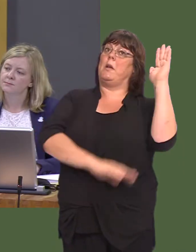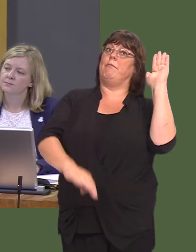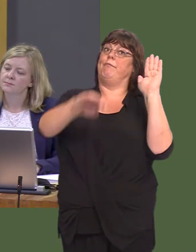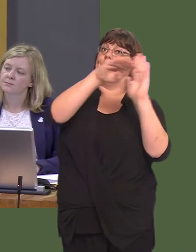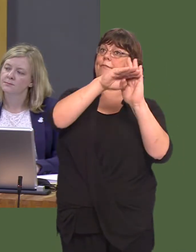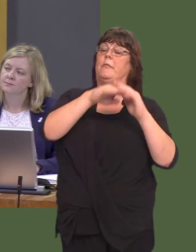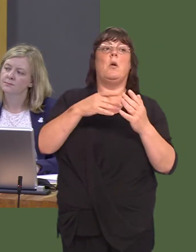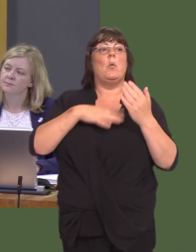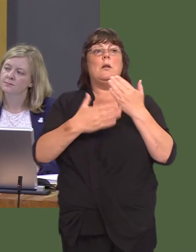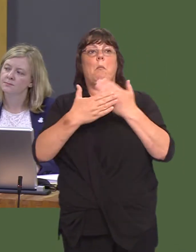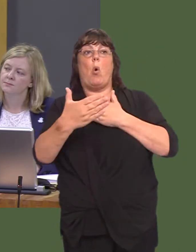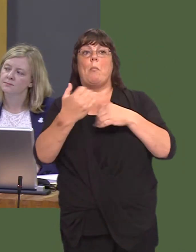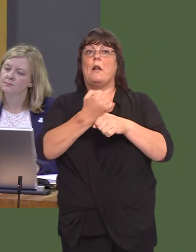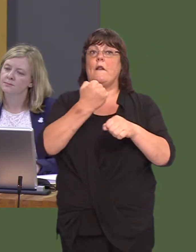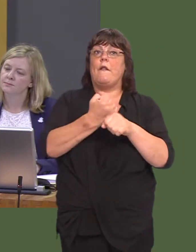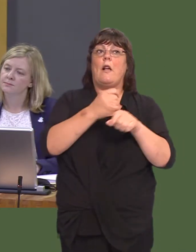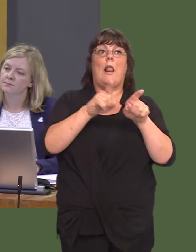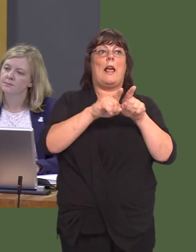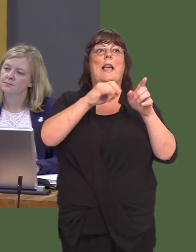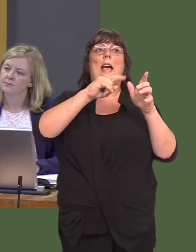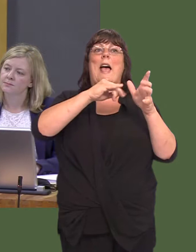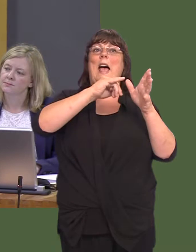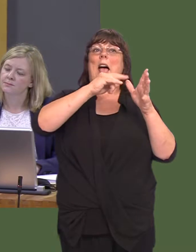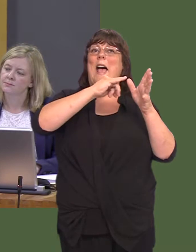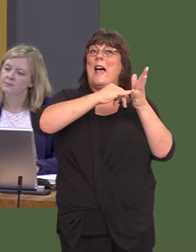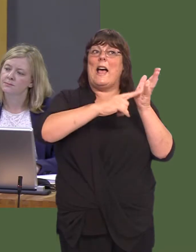But we need to attract more manufacturing, such as Aston Martin and TVR, which the Welsh